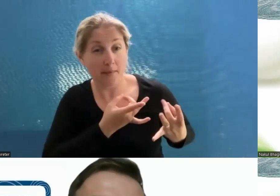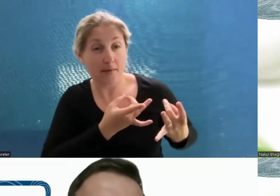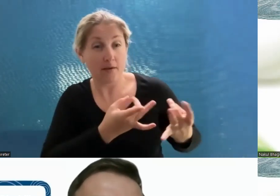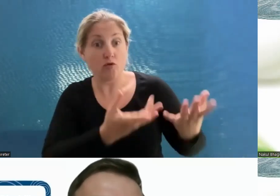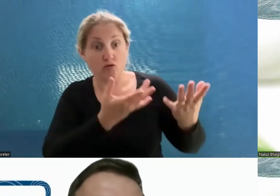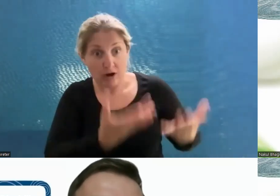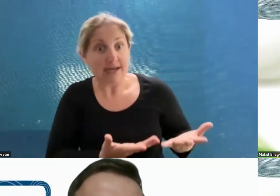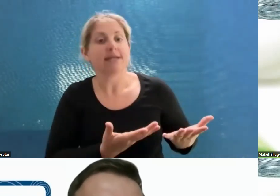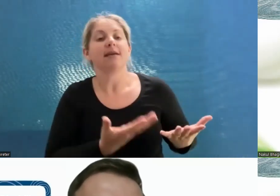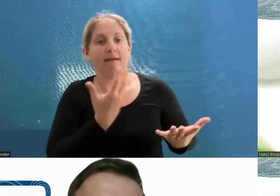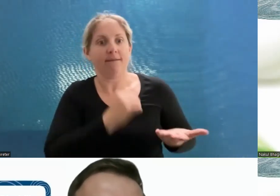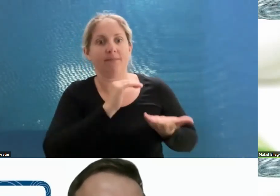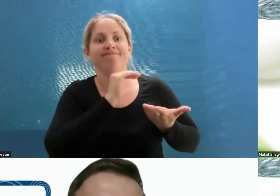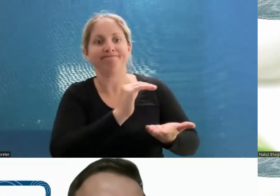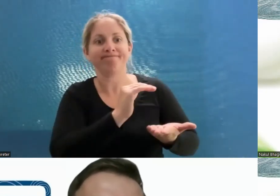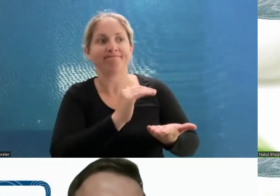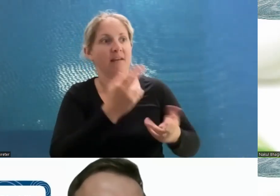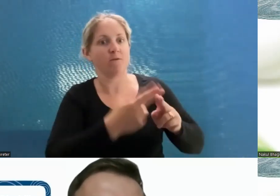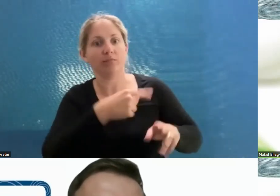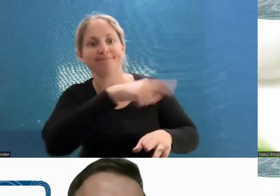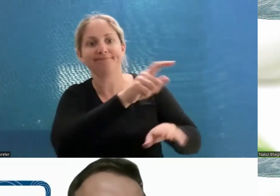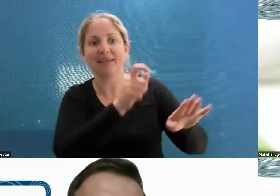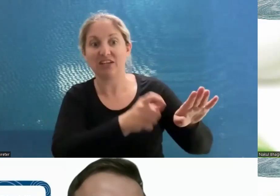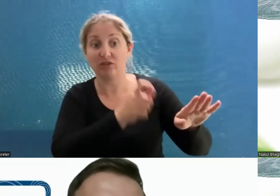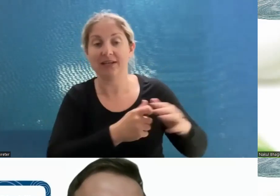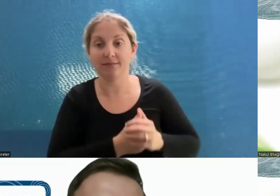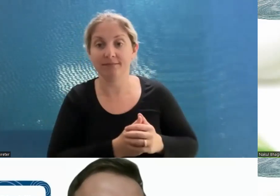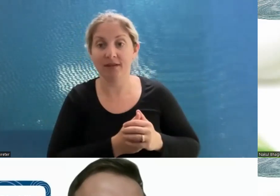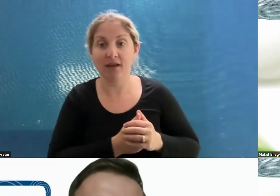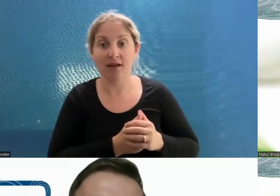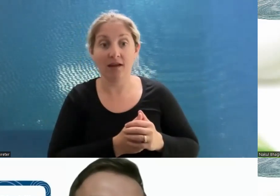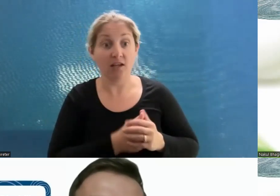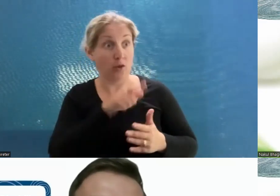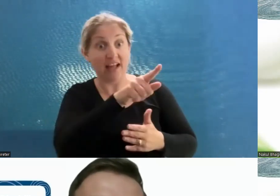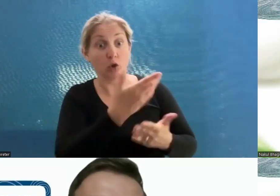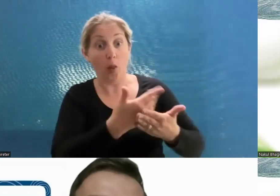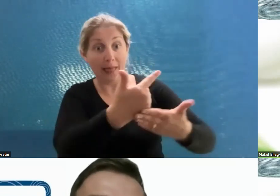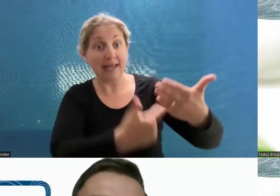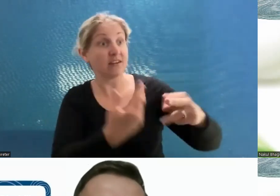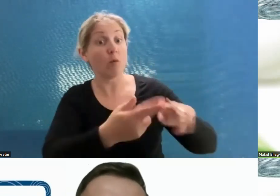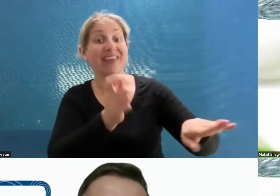They are typically matters that are listed for hearing, but that hearing is likely several